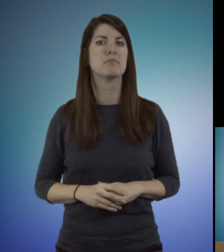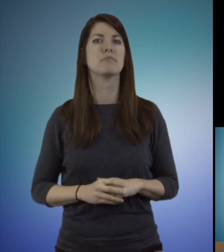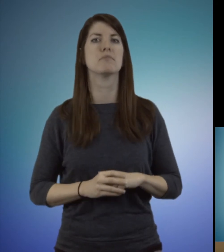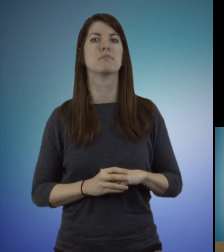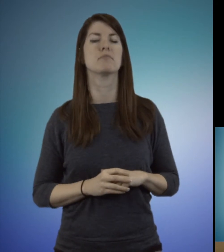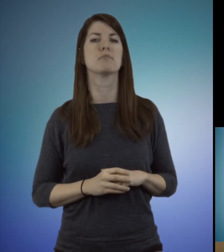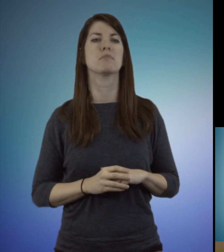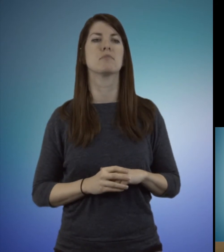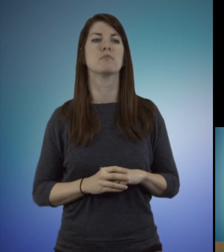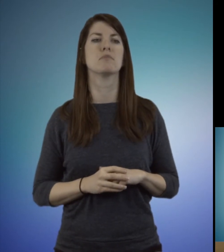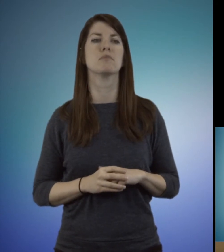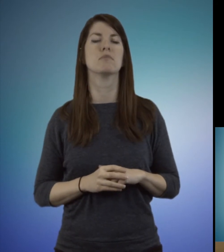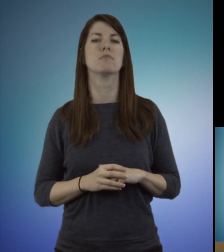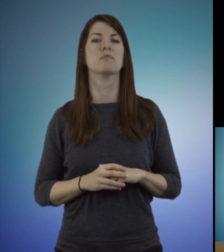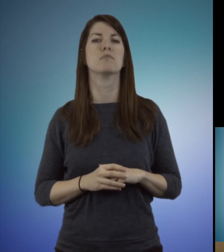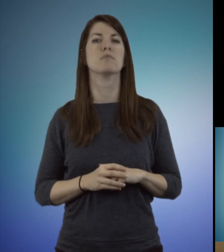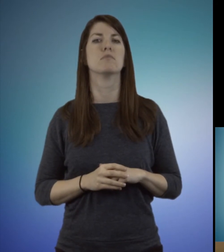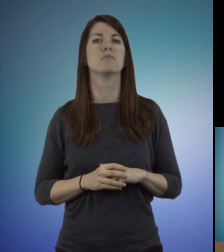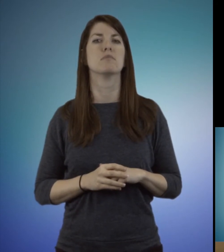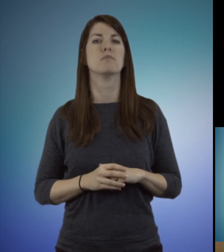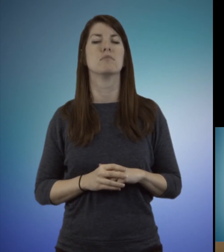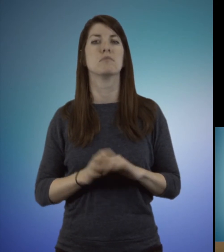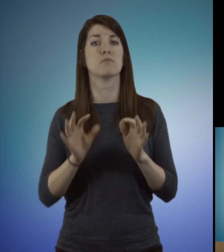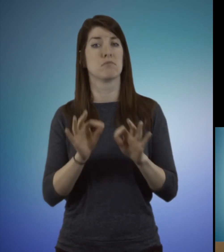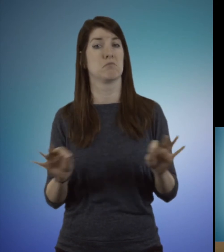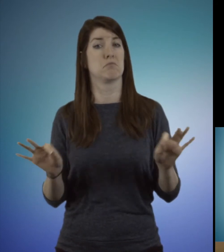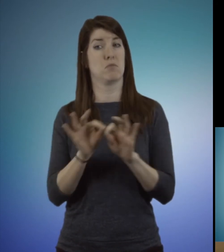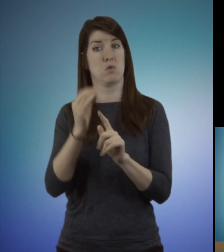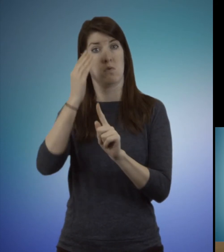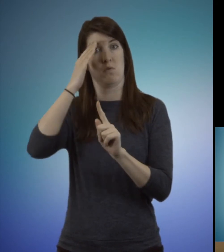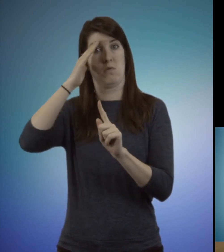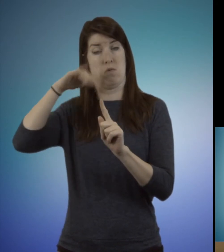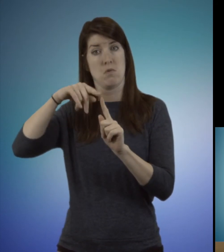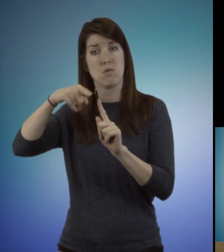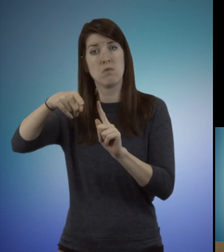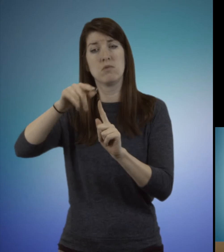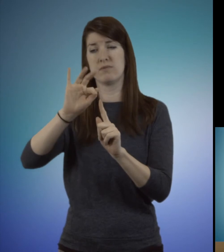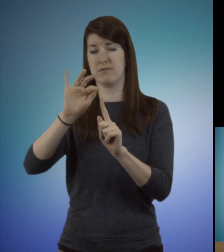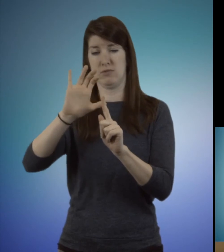It is important to know that if a child has an auditory impairment diagnosis,